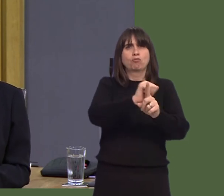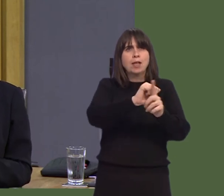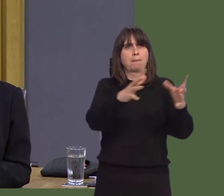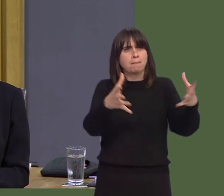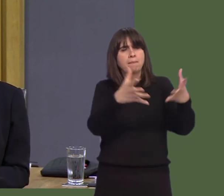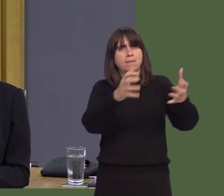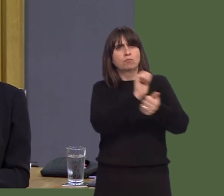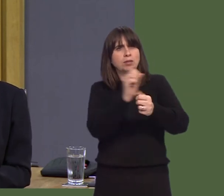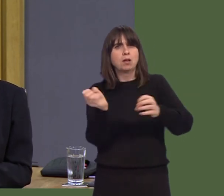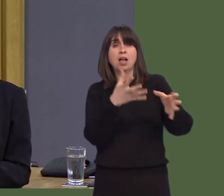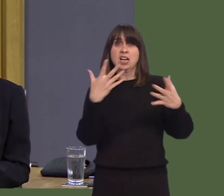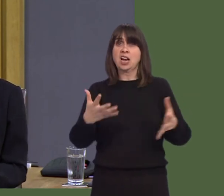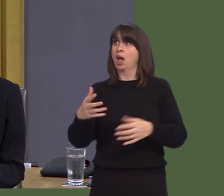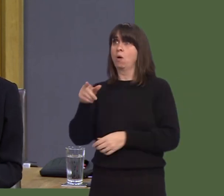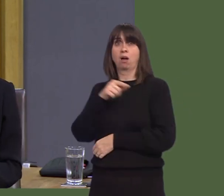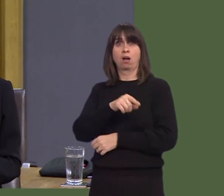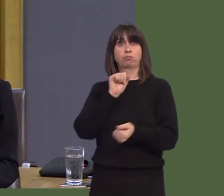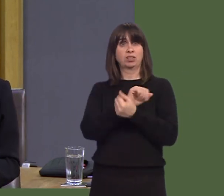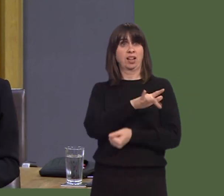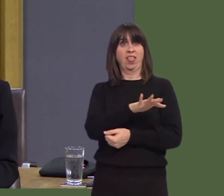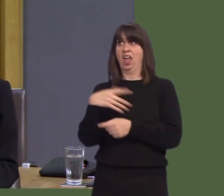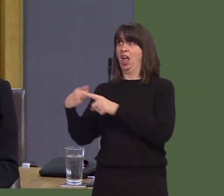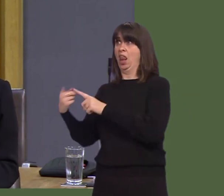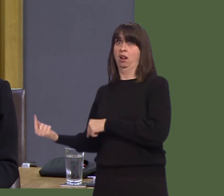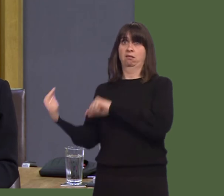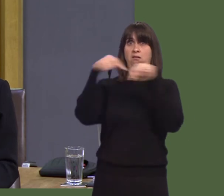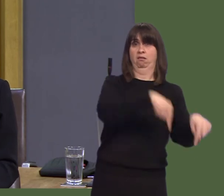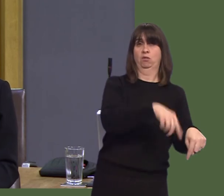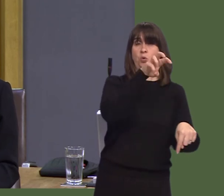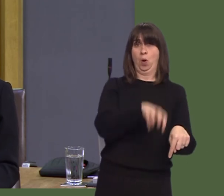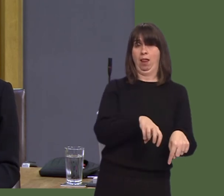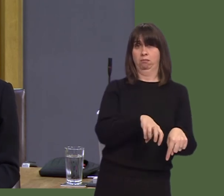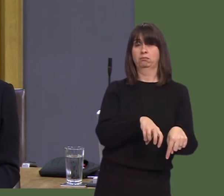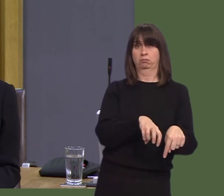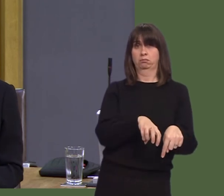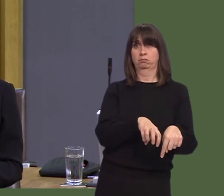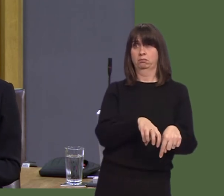Let me tell you, there was a hospital in Uganda in Mbale serving several million peopleóit